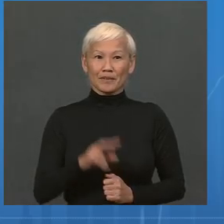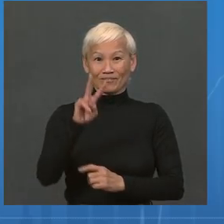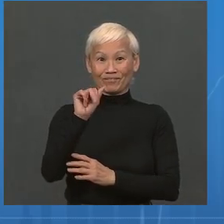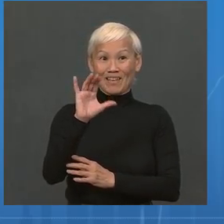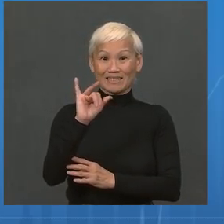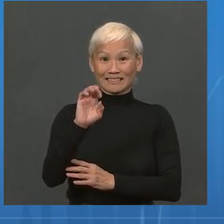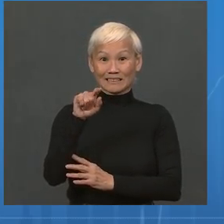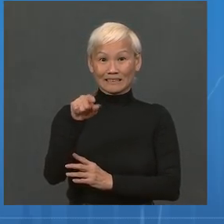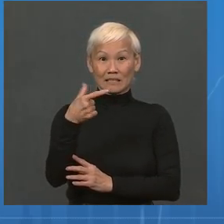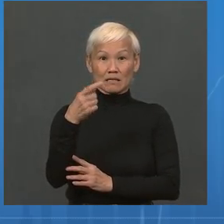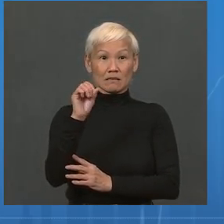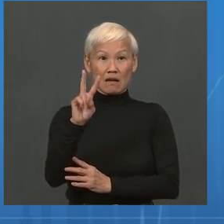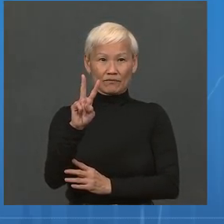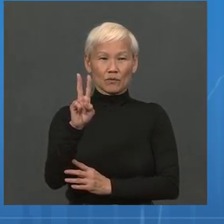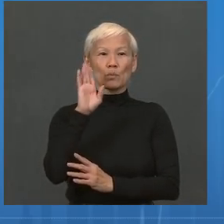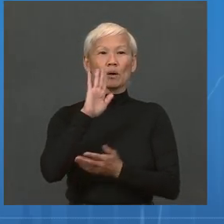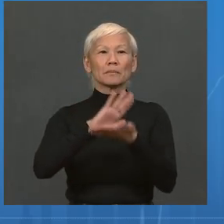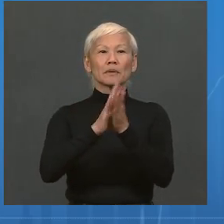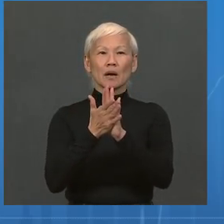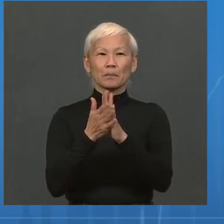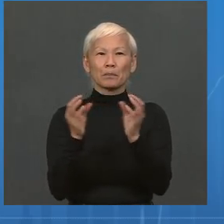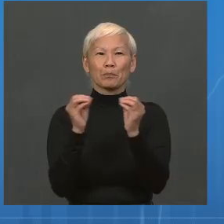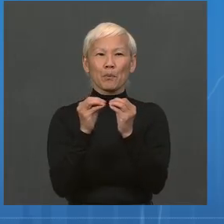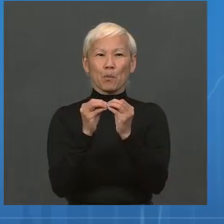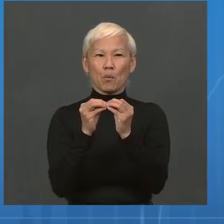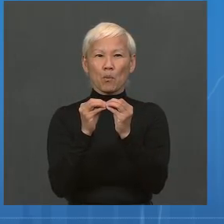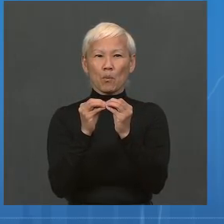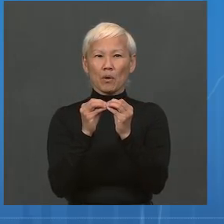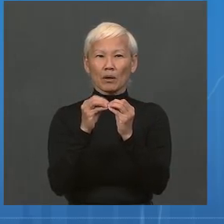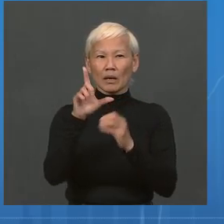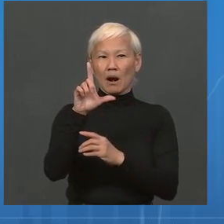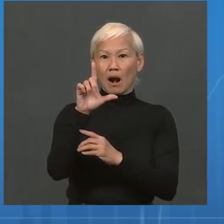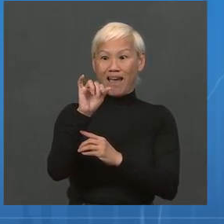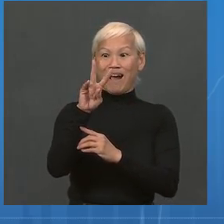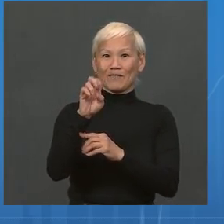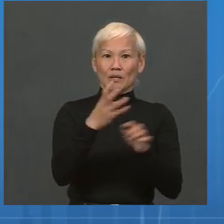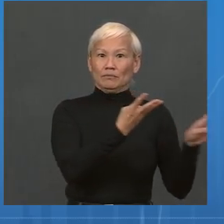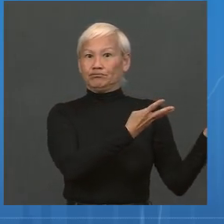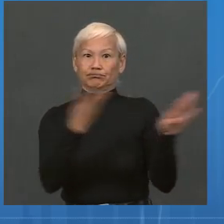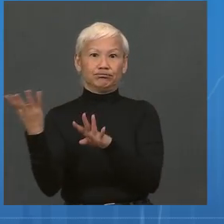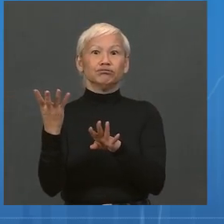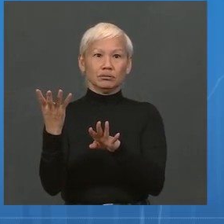to add more and more locations -- those 20,000 locations and more -- across the coming days.